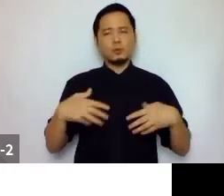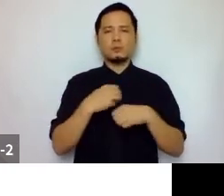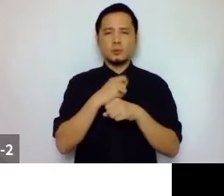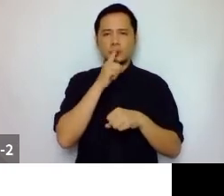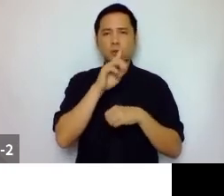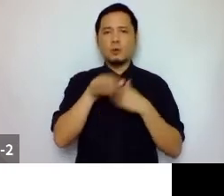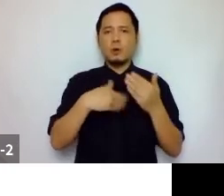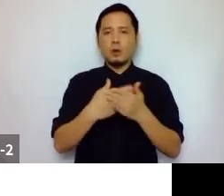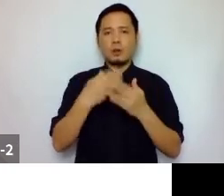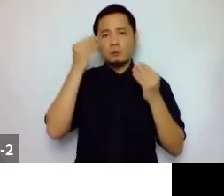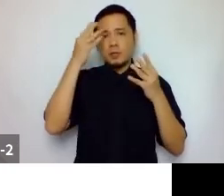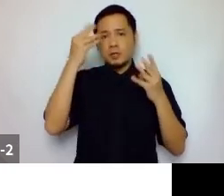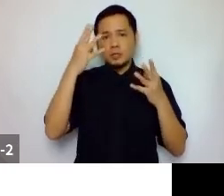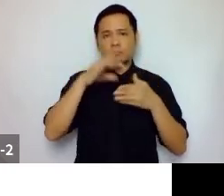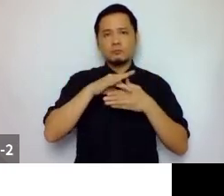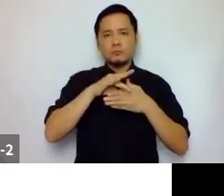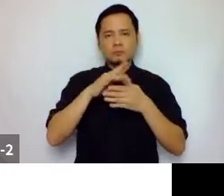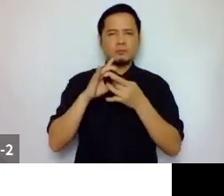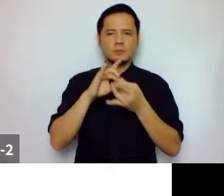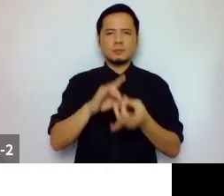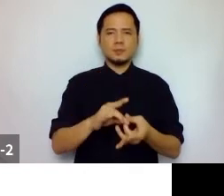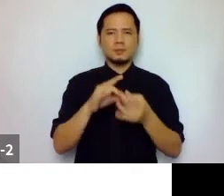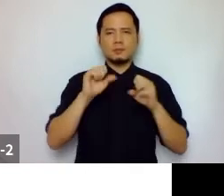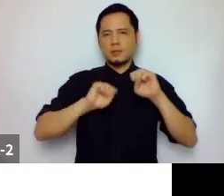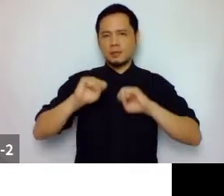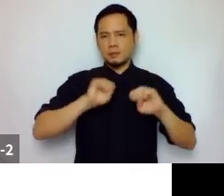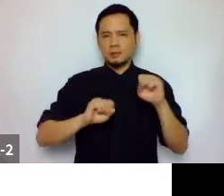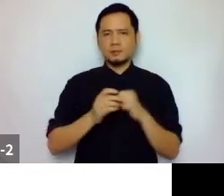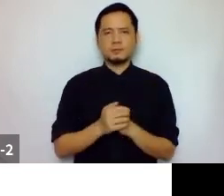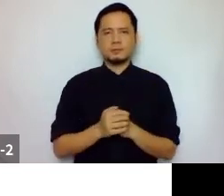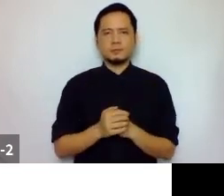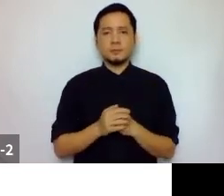Let me explain how the national vaccination program works.